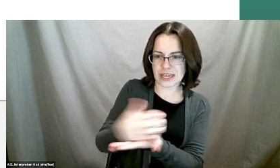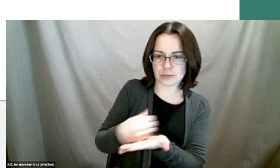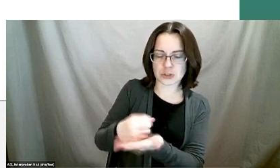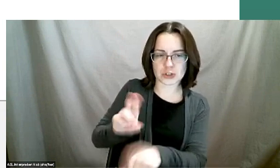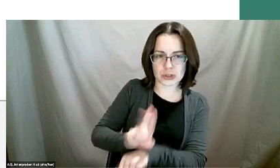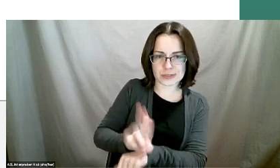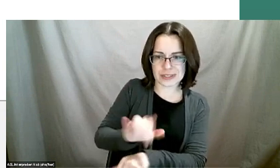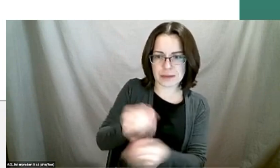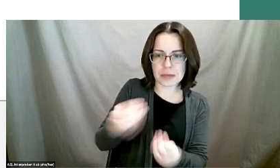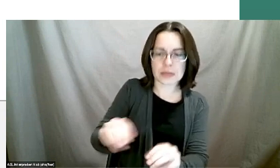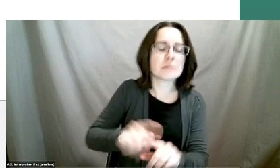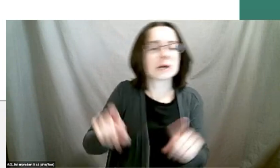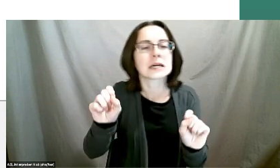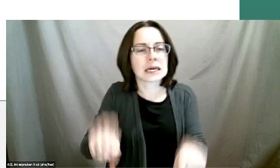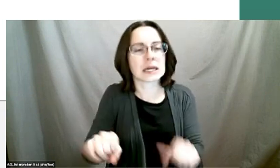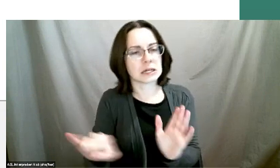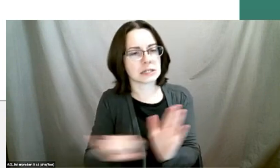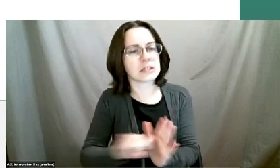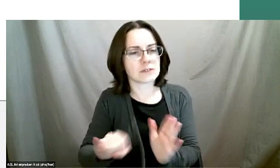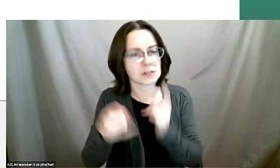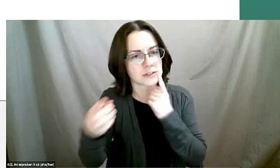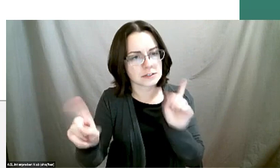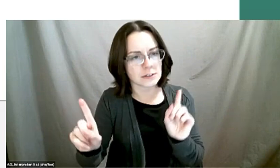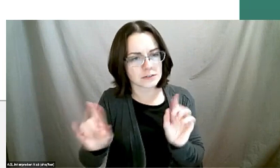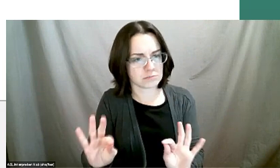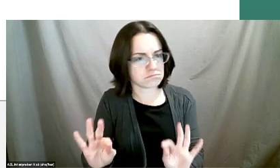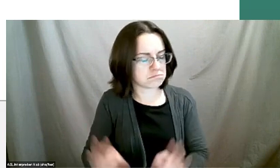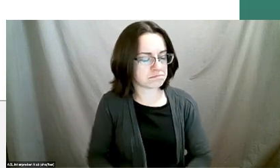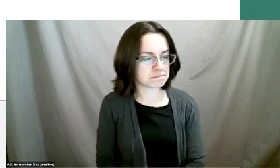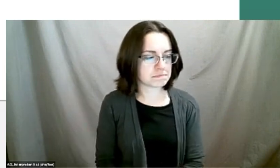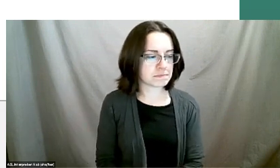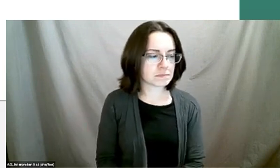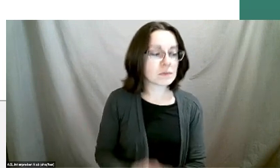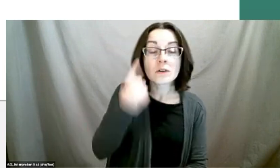For STI testing. There are alternatives like urine or